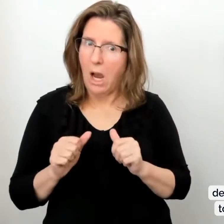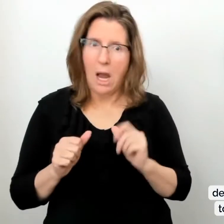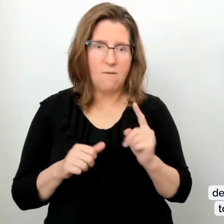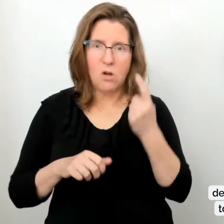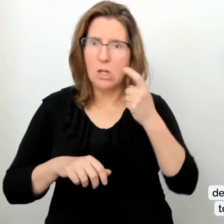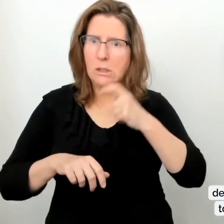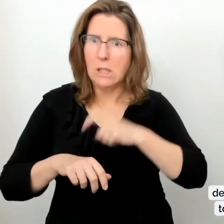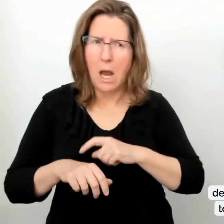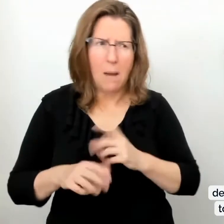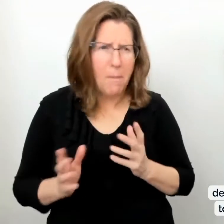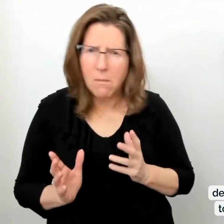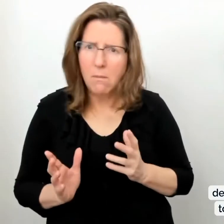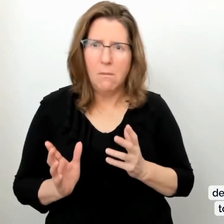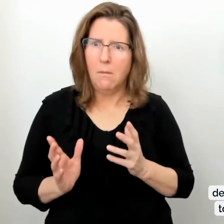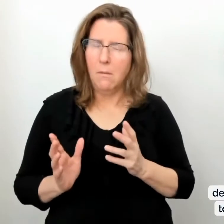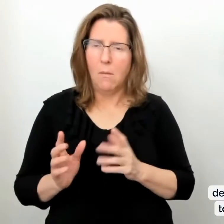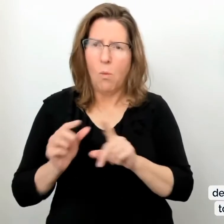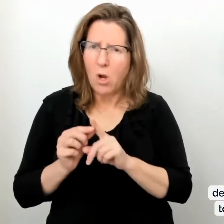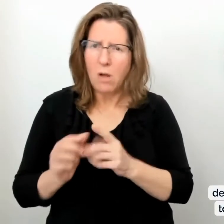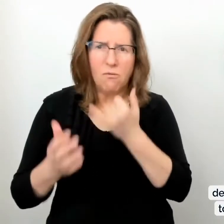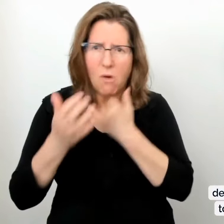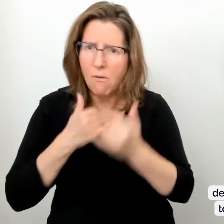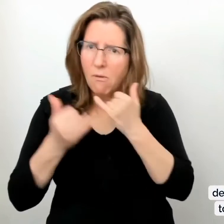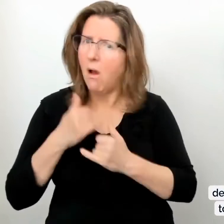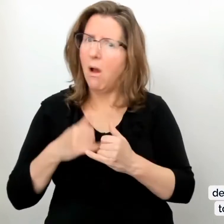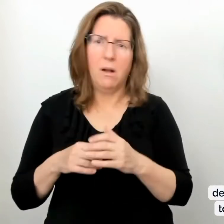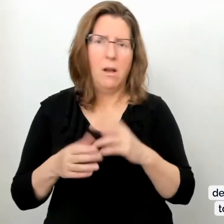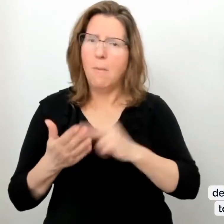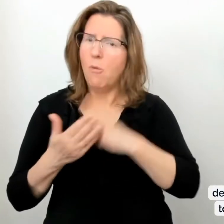His first few times using it, all he got were errors.